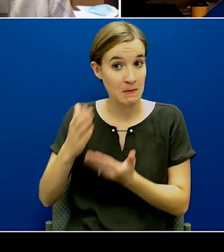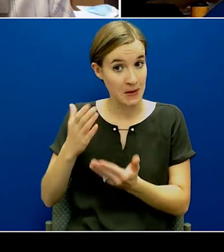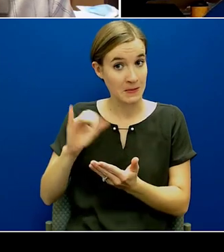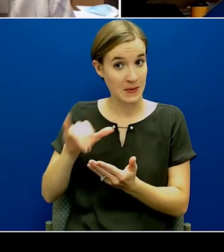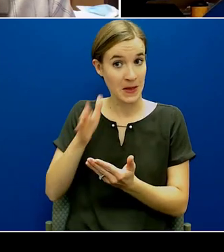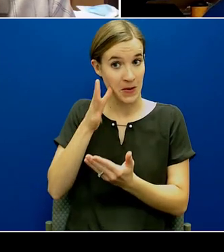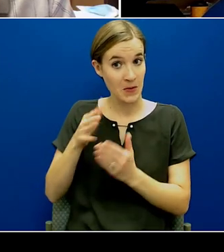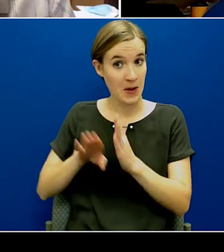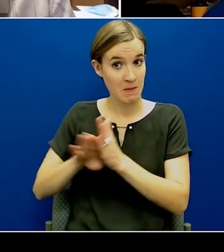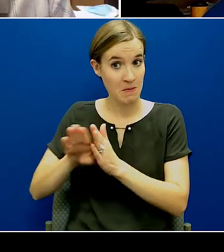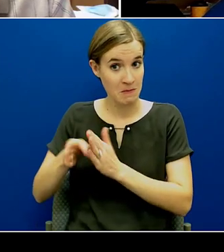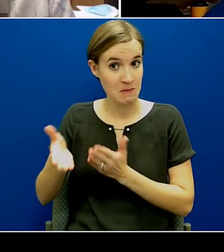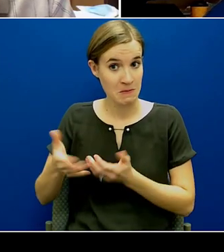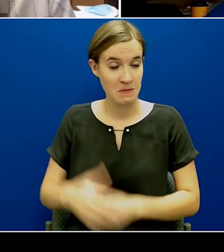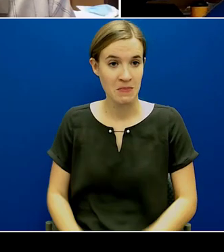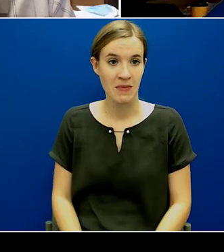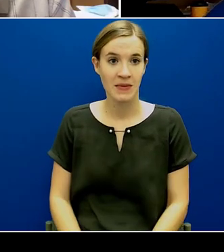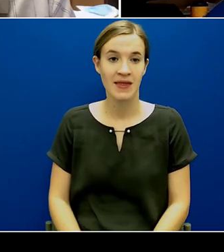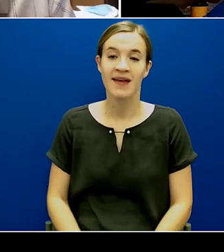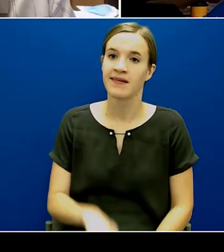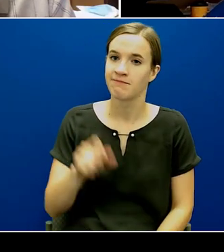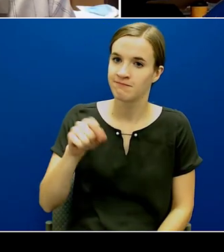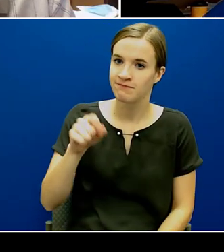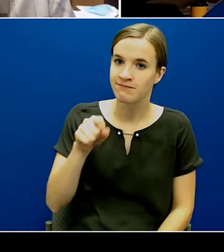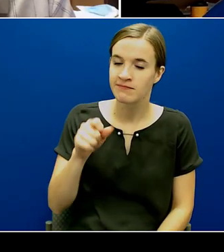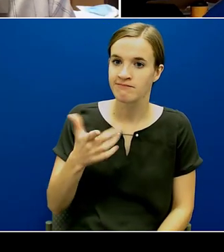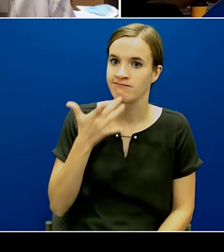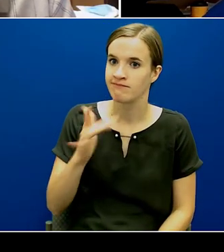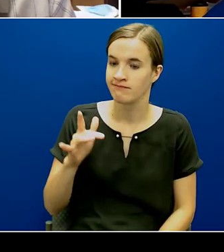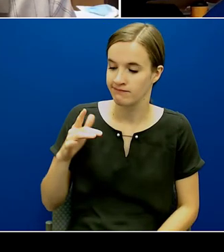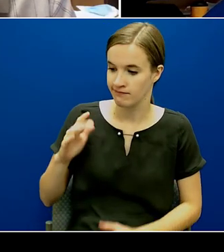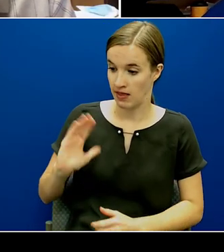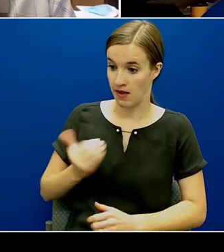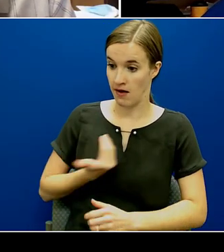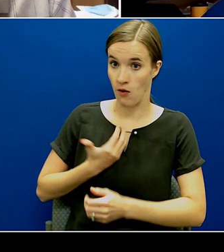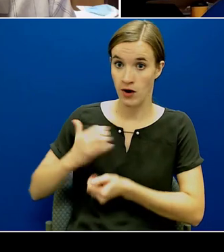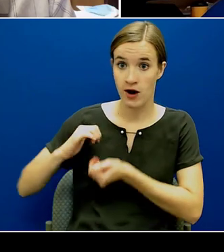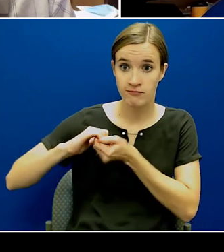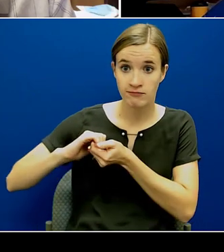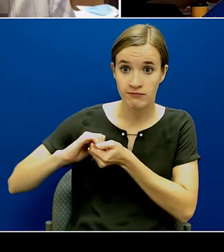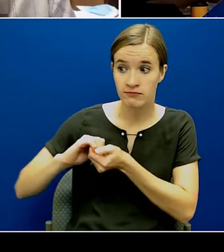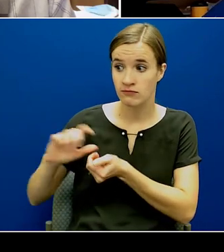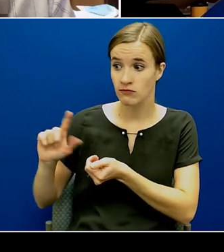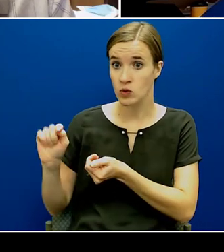listening to, to the needs of folks about public transportation. And we're in the midst